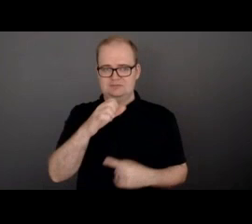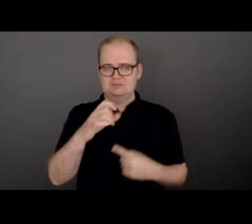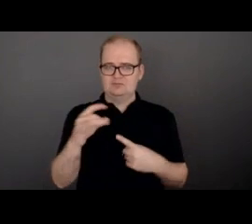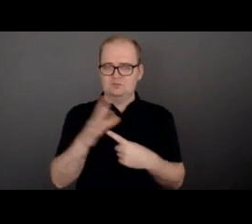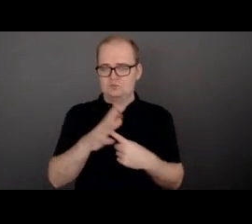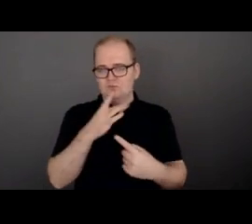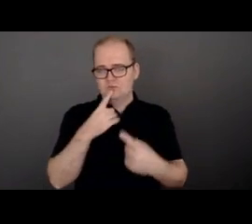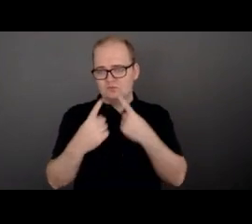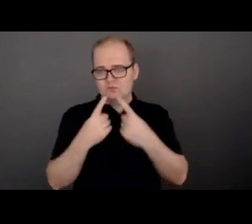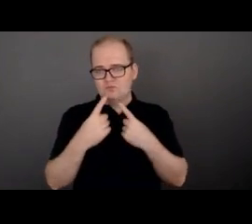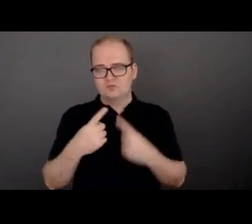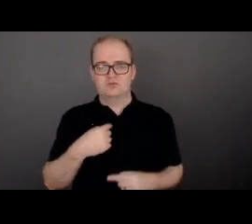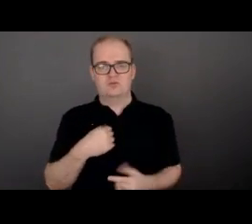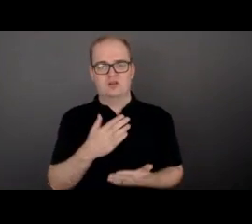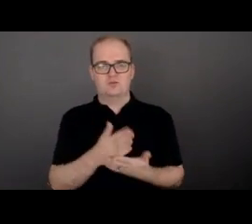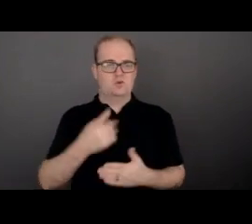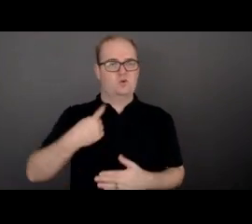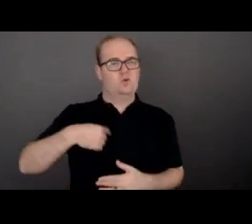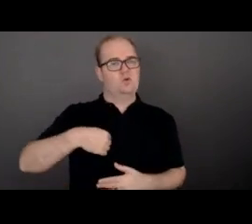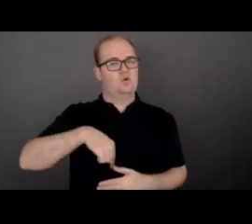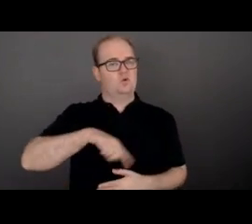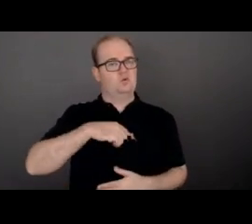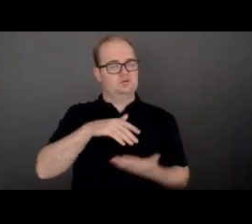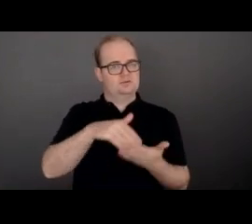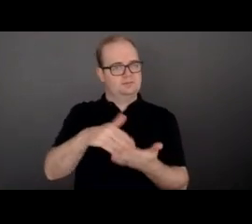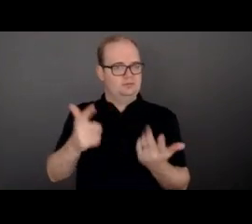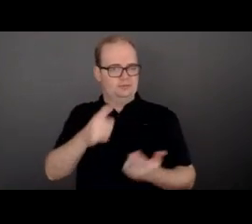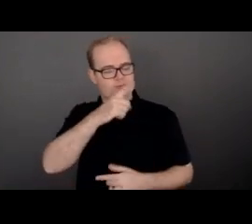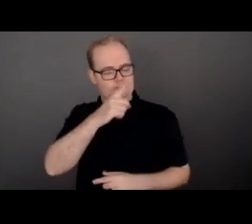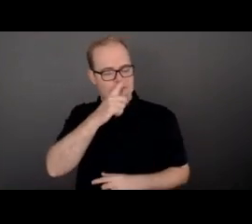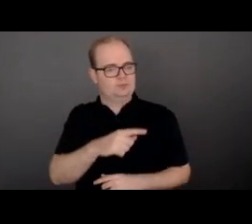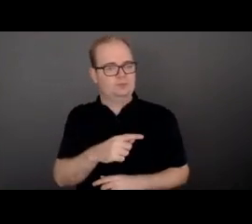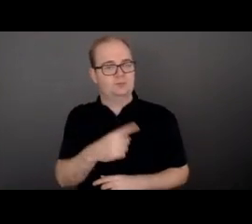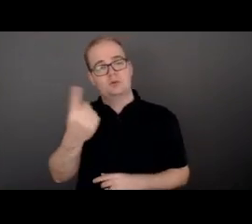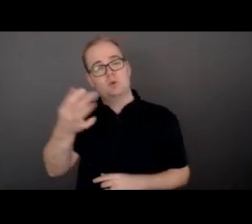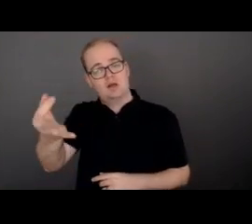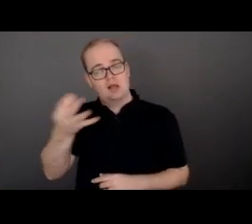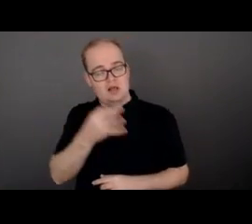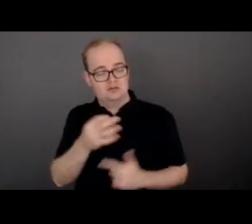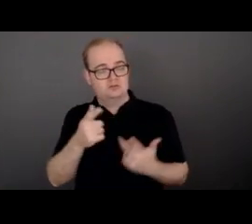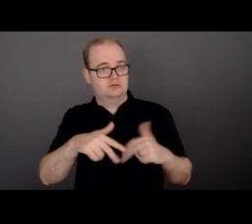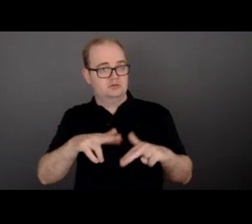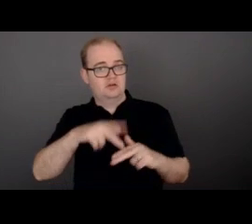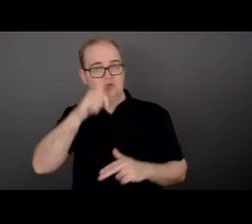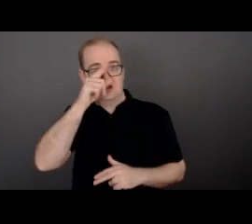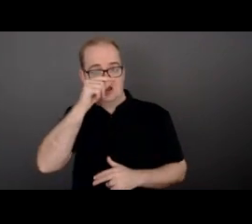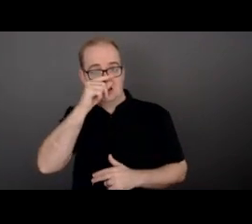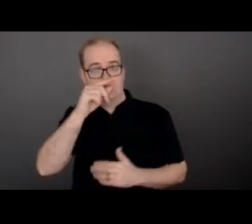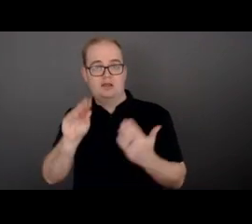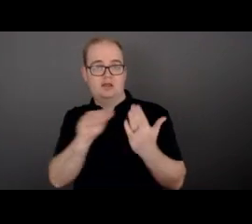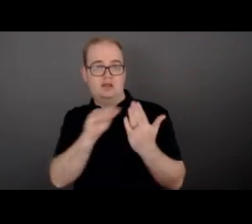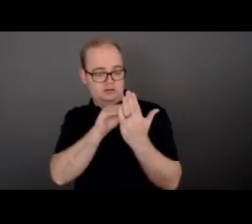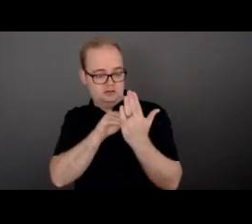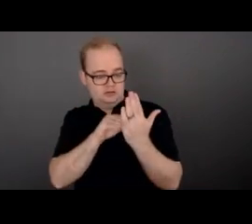Someone is asking if it's possible to add children down the track to an order